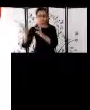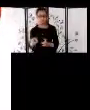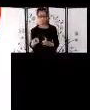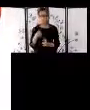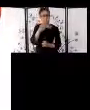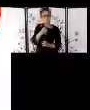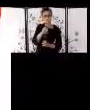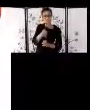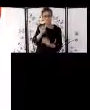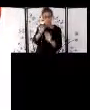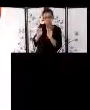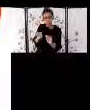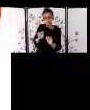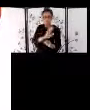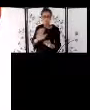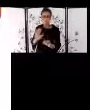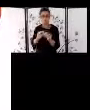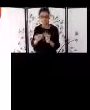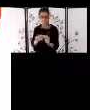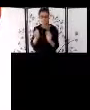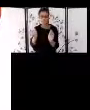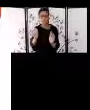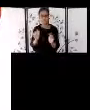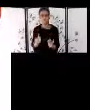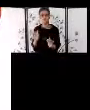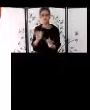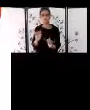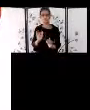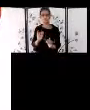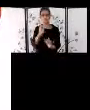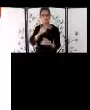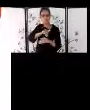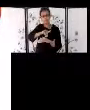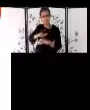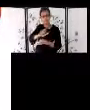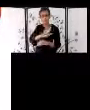to upload support materials. I’ll take a moment to talk about the voluntary